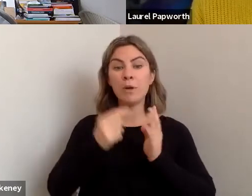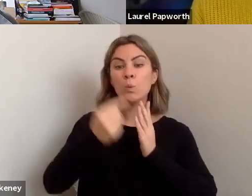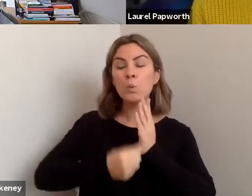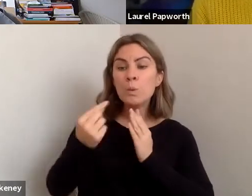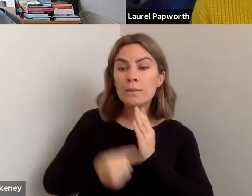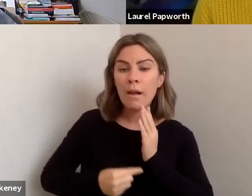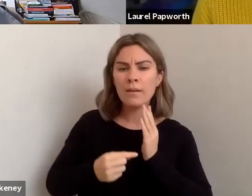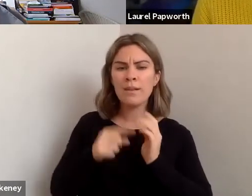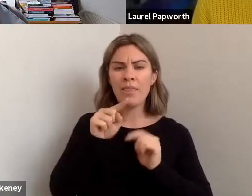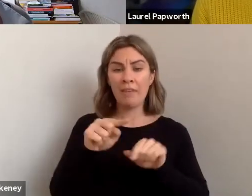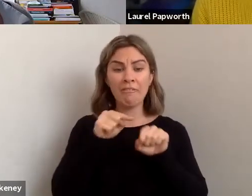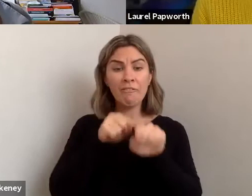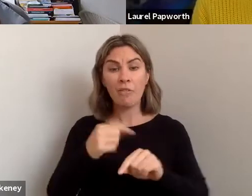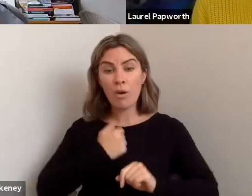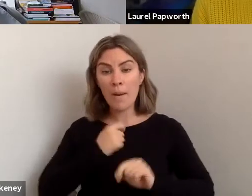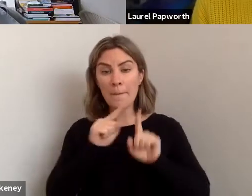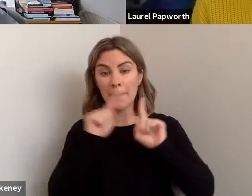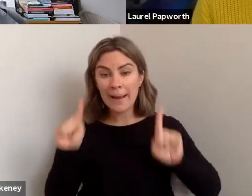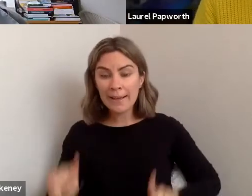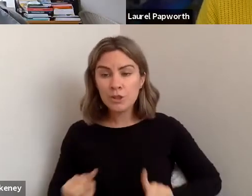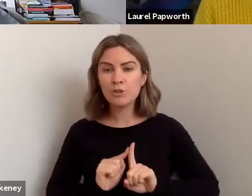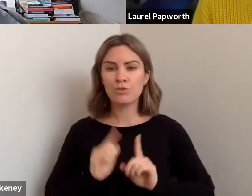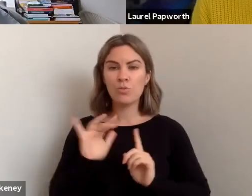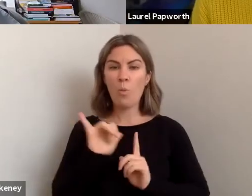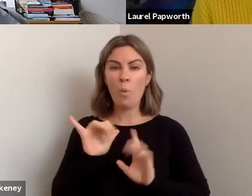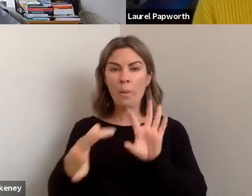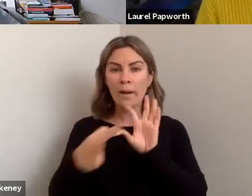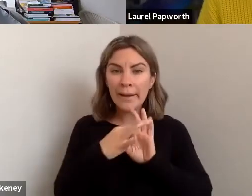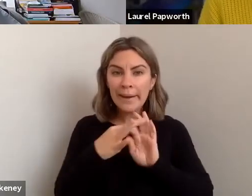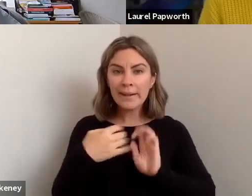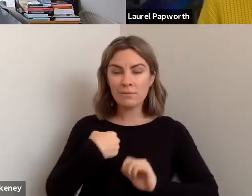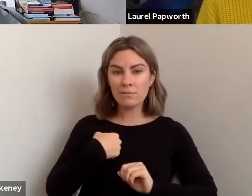"like" your page or they connect to you, if you're talking about LinkedIn can.